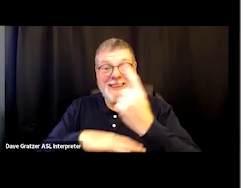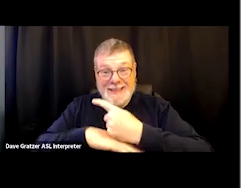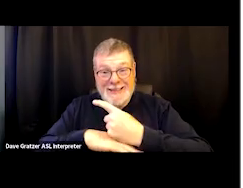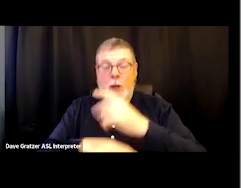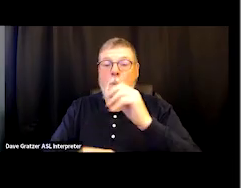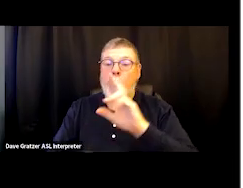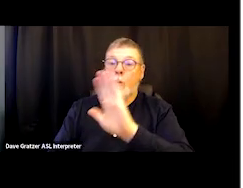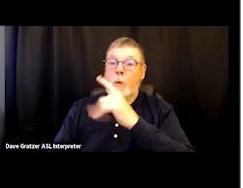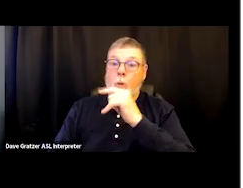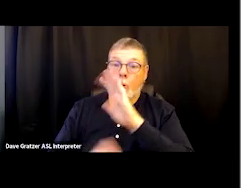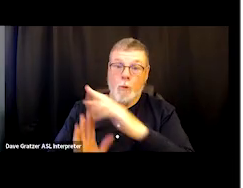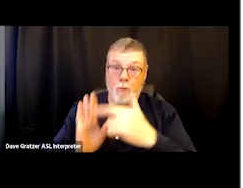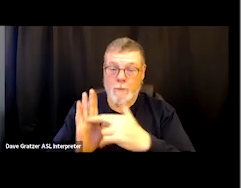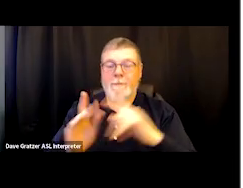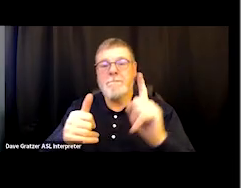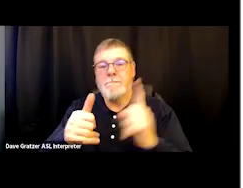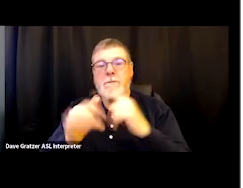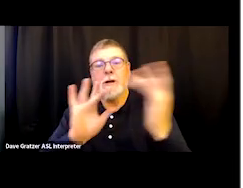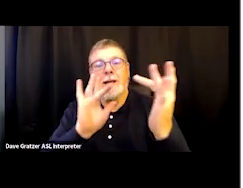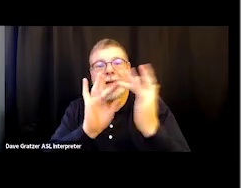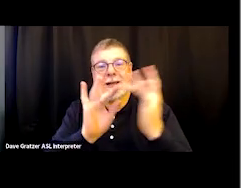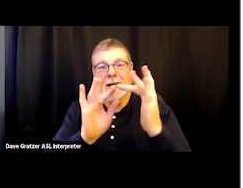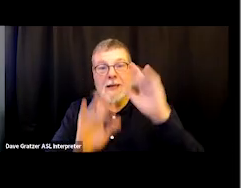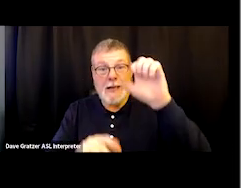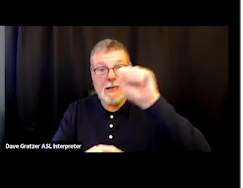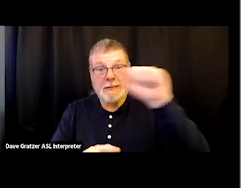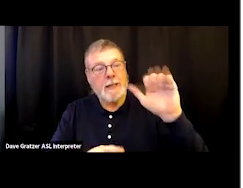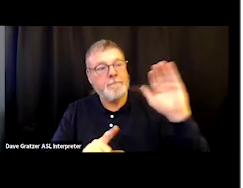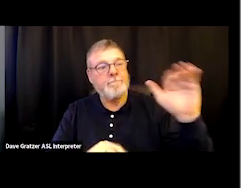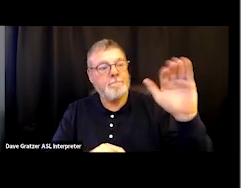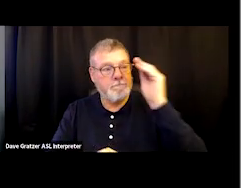first contacts Social Security and indicates that they have an intent